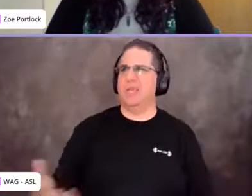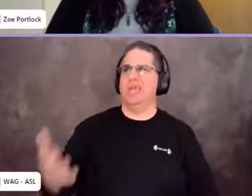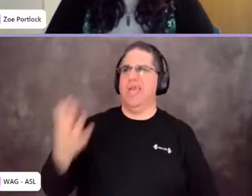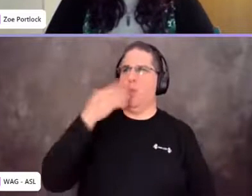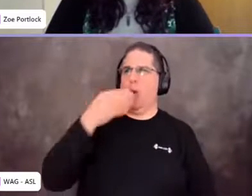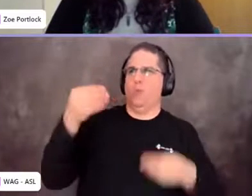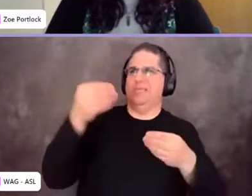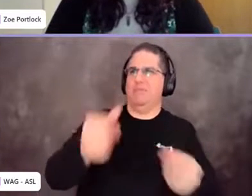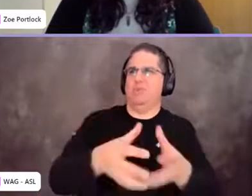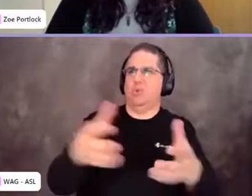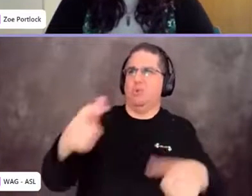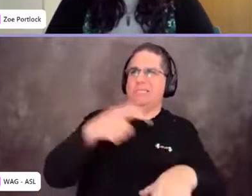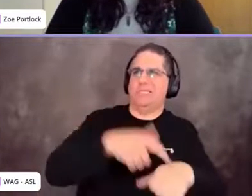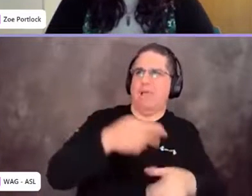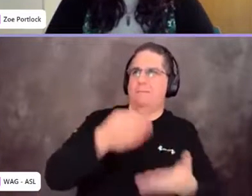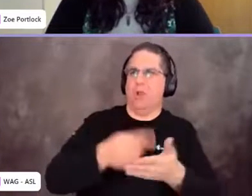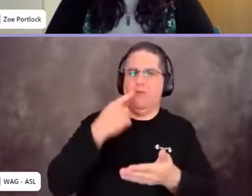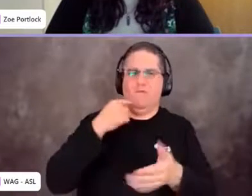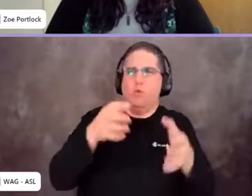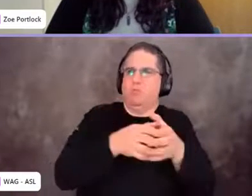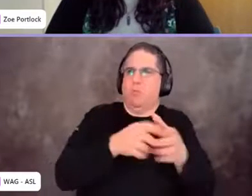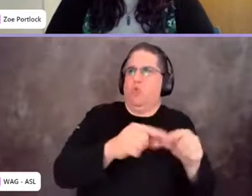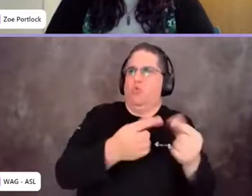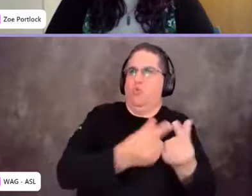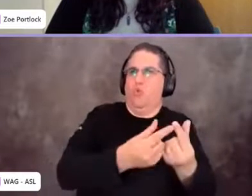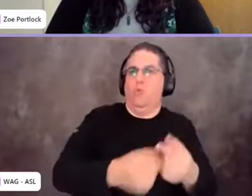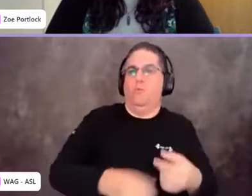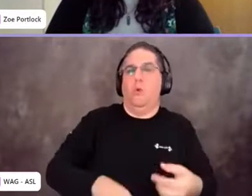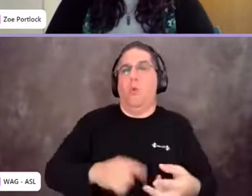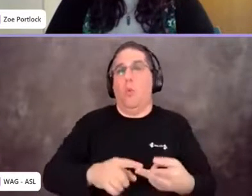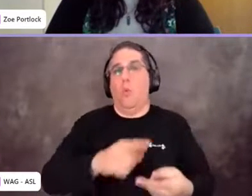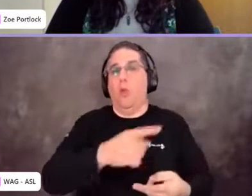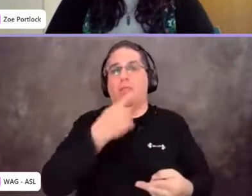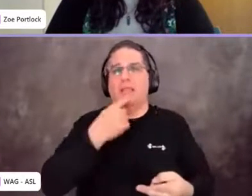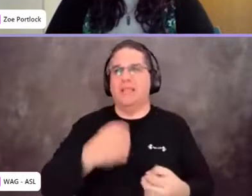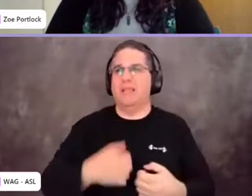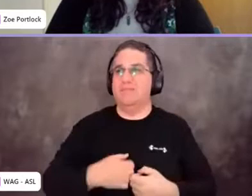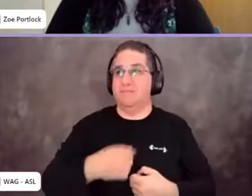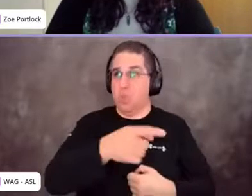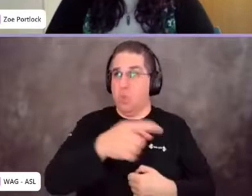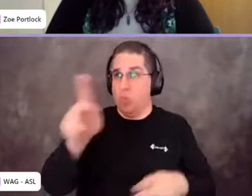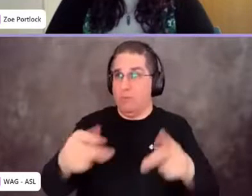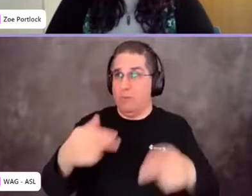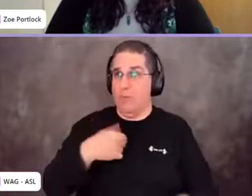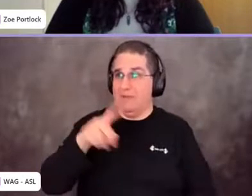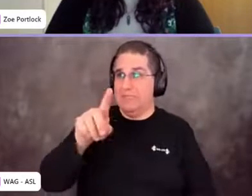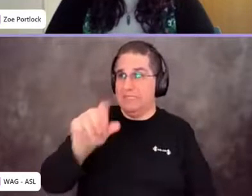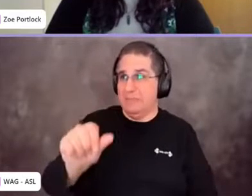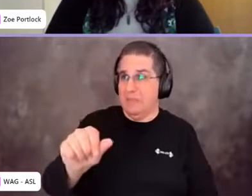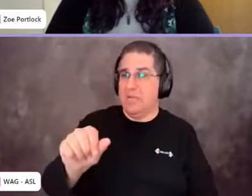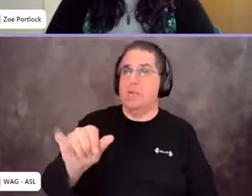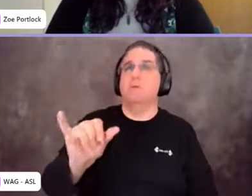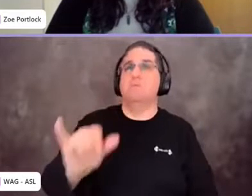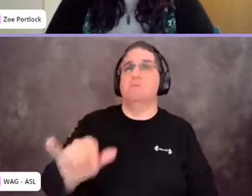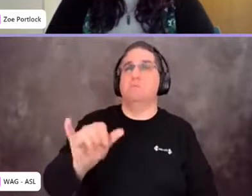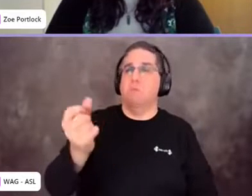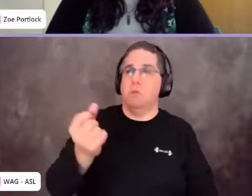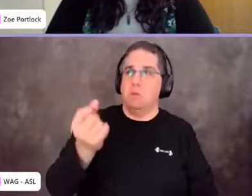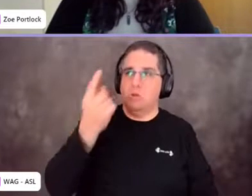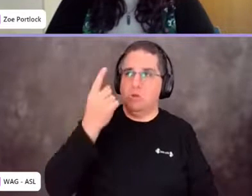this,, why are we spending so much time and money for a few people, or be, I understand that people with disabilities